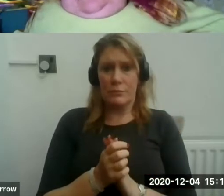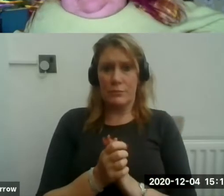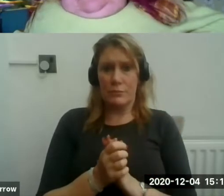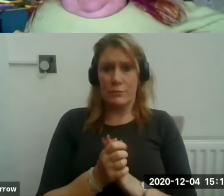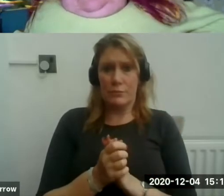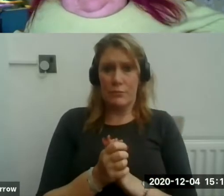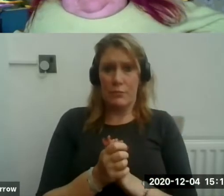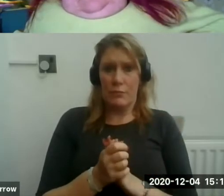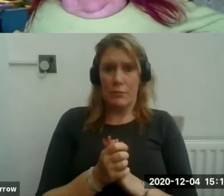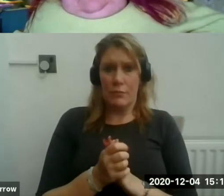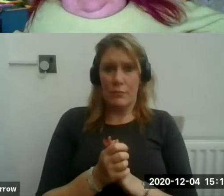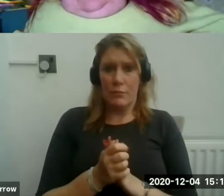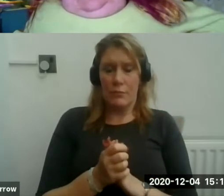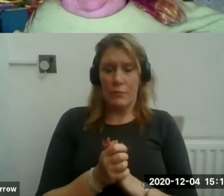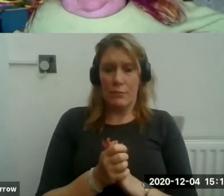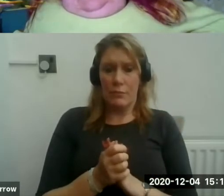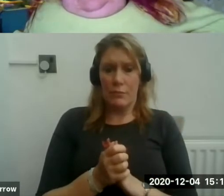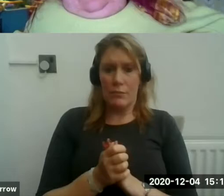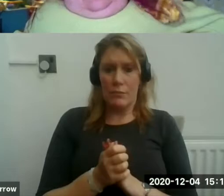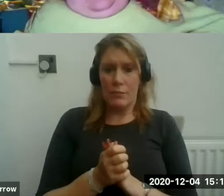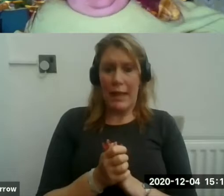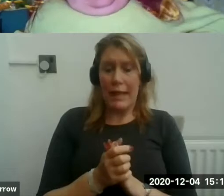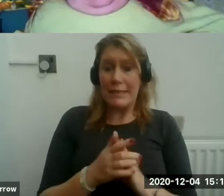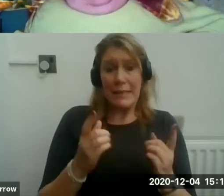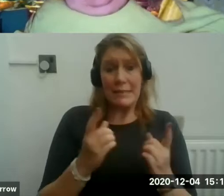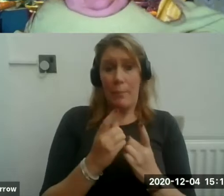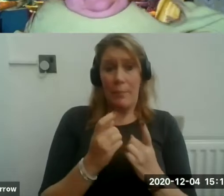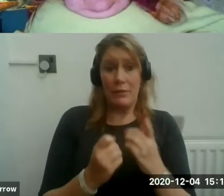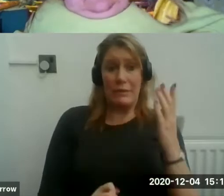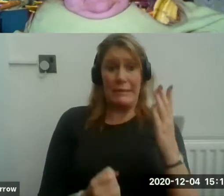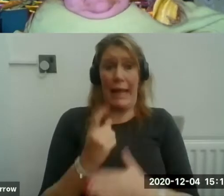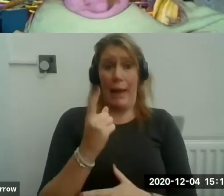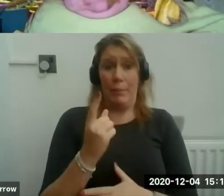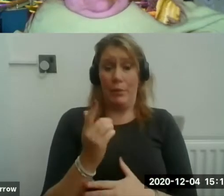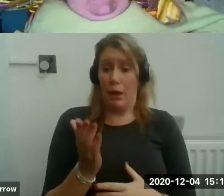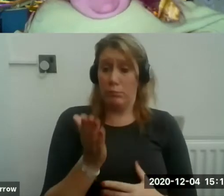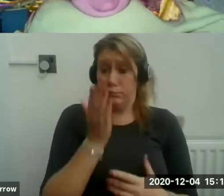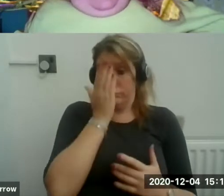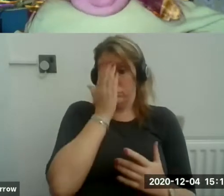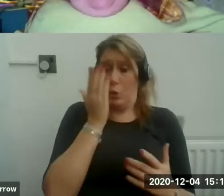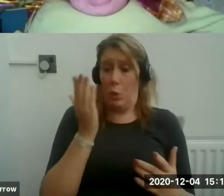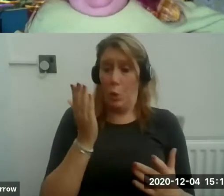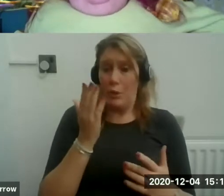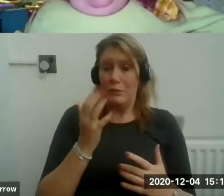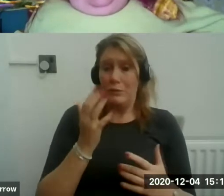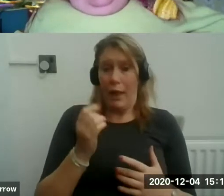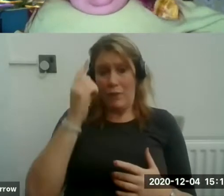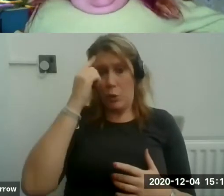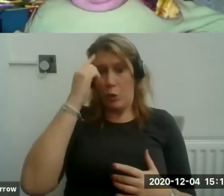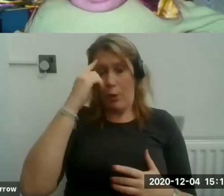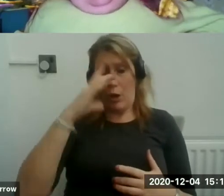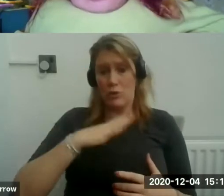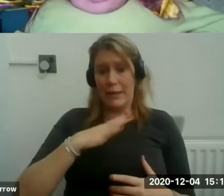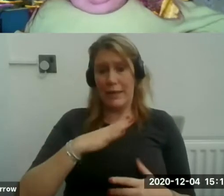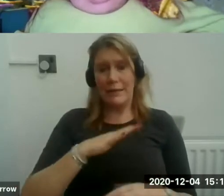you in the first instance so was it something that you had in your mind, as well? No, Vici kind of emailed me